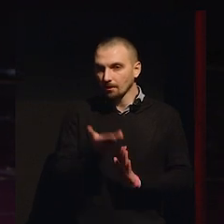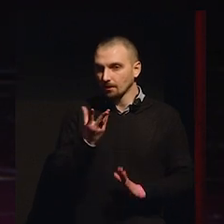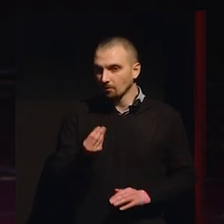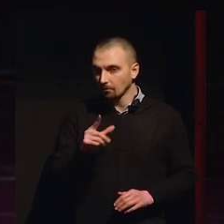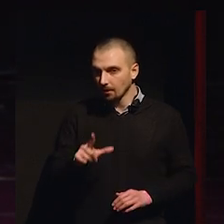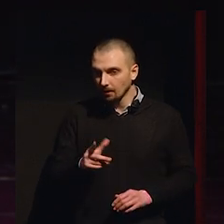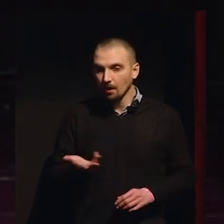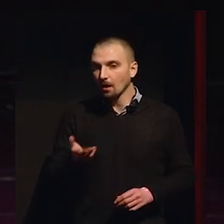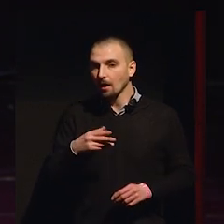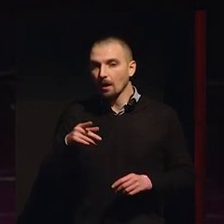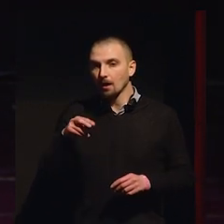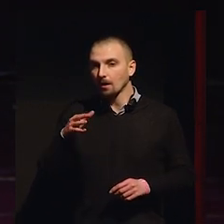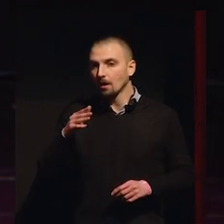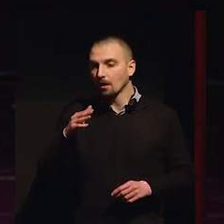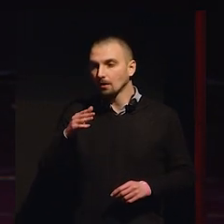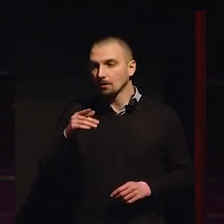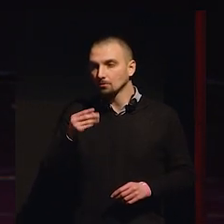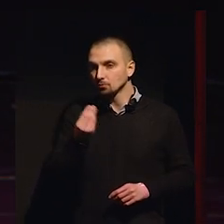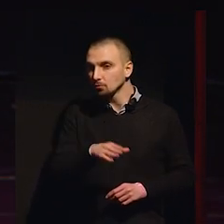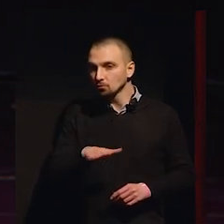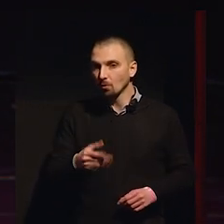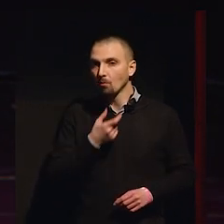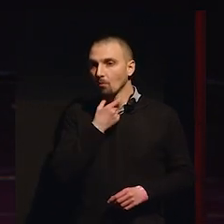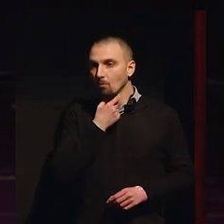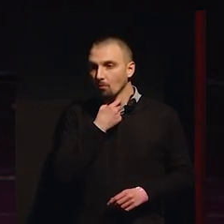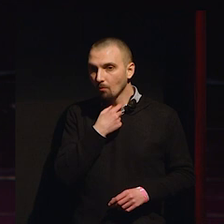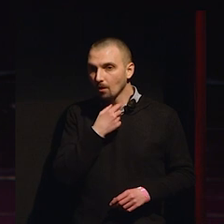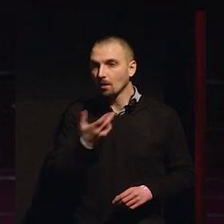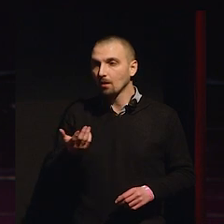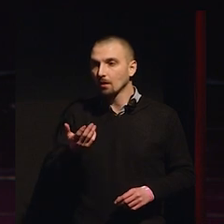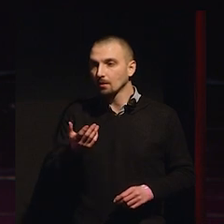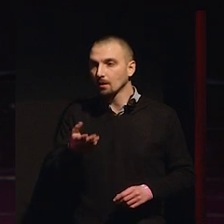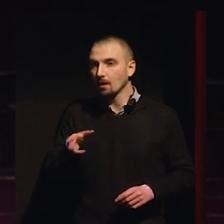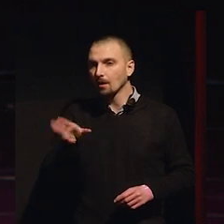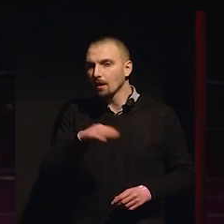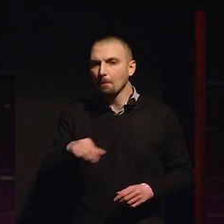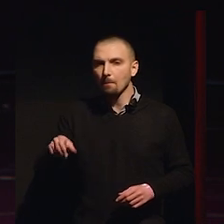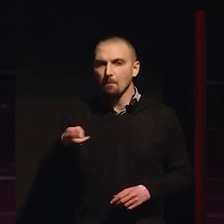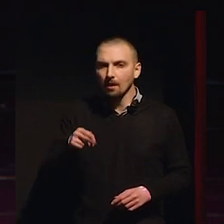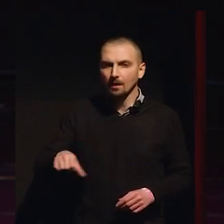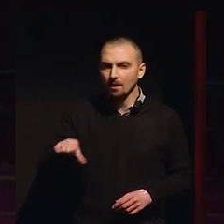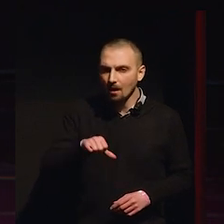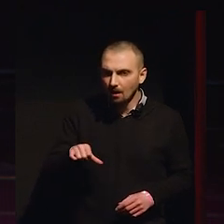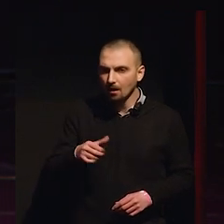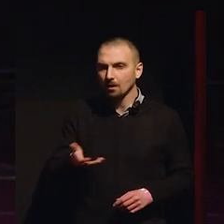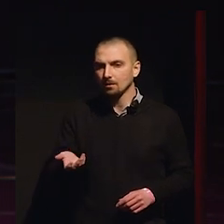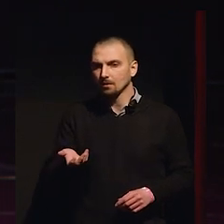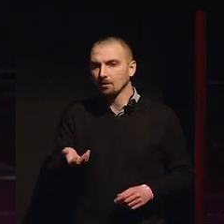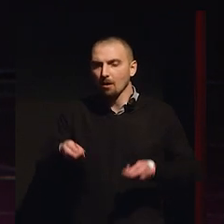are pure proteins. You can put a child up to their neck in pools, you can put them in fish oil showers,